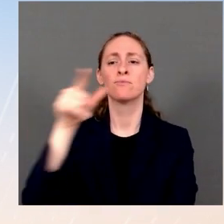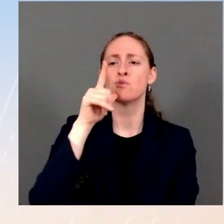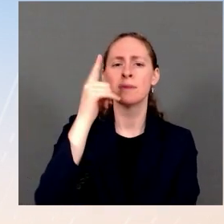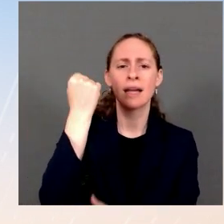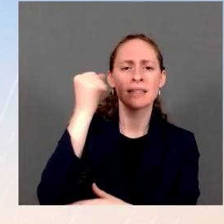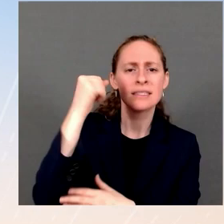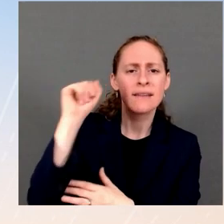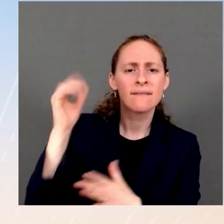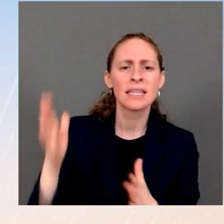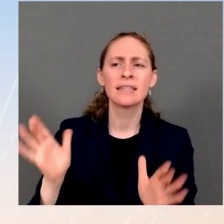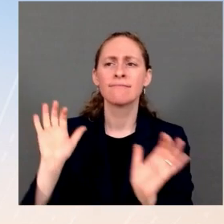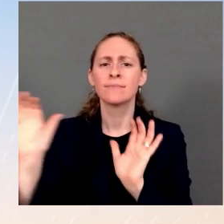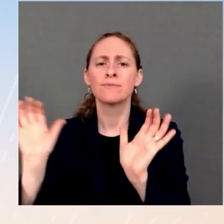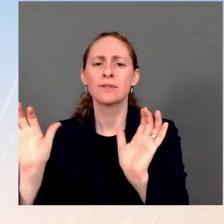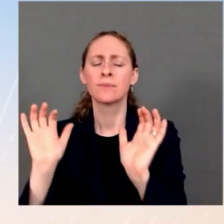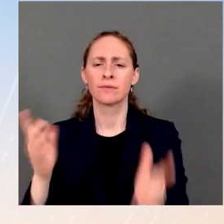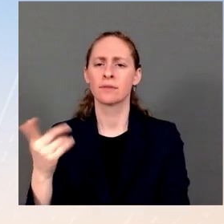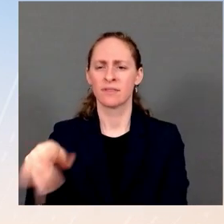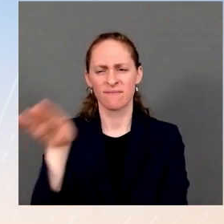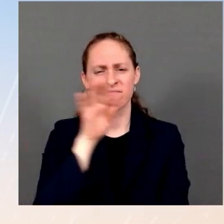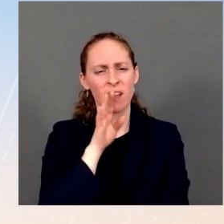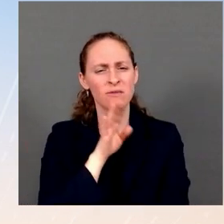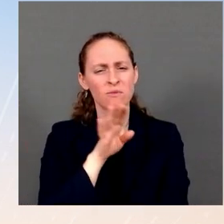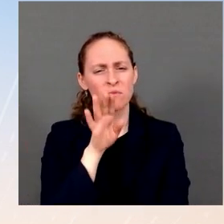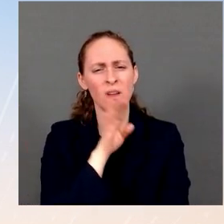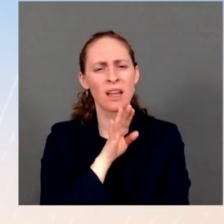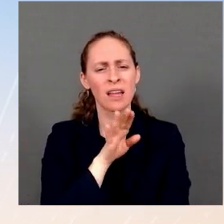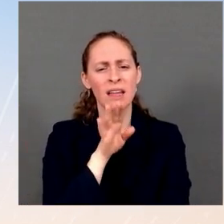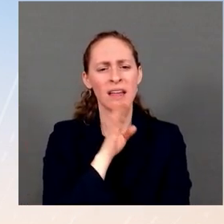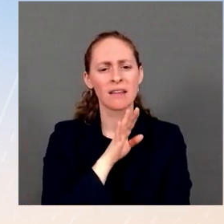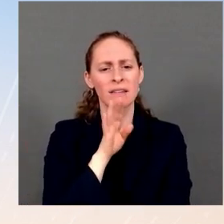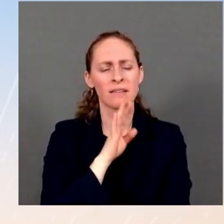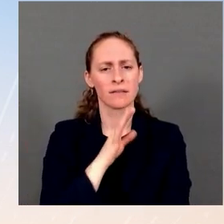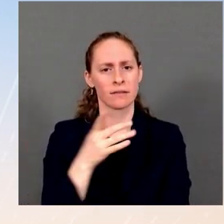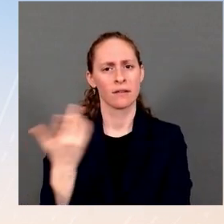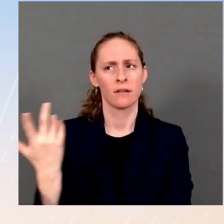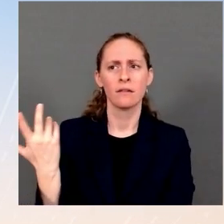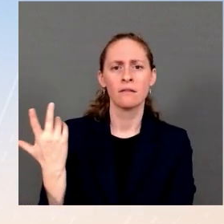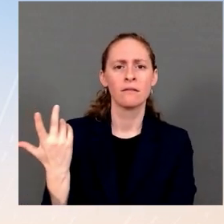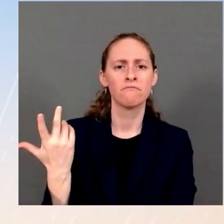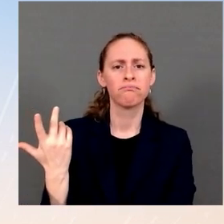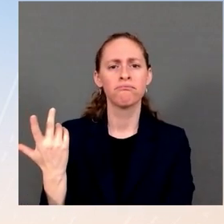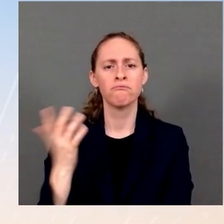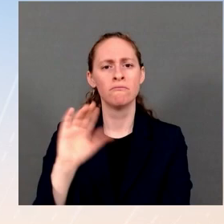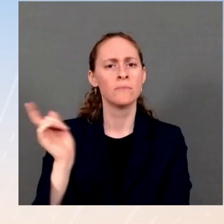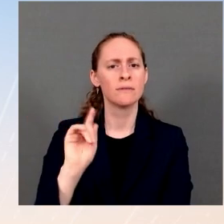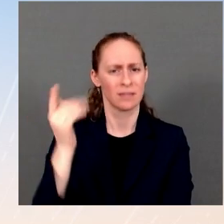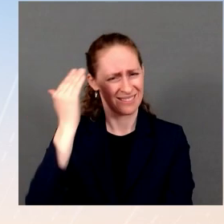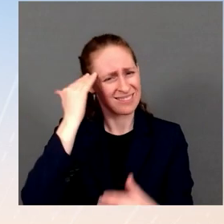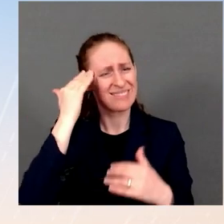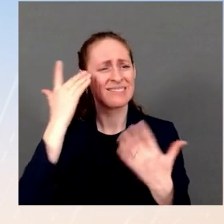to say that it is the most urgent thing but it does not seem to be the top priority legislatively? Ms. Jean-Pierre: Let me just run through